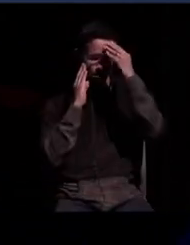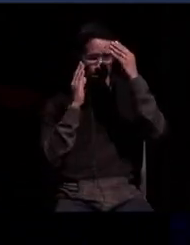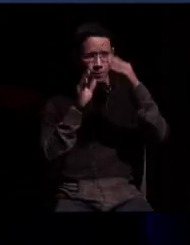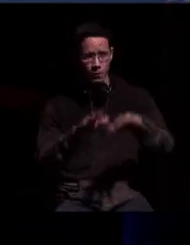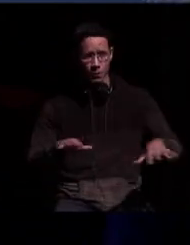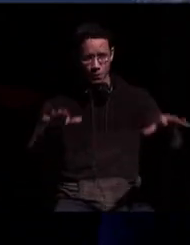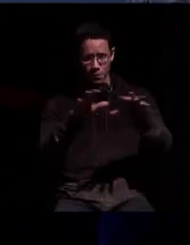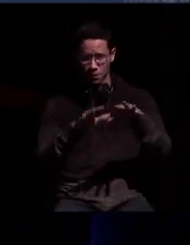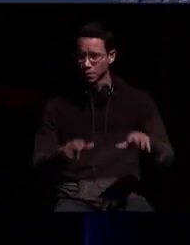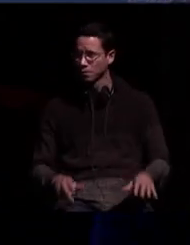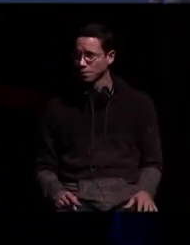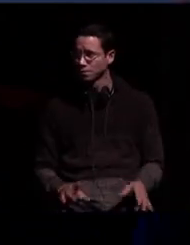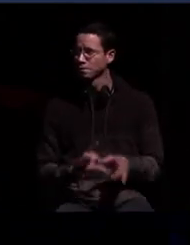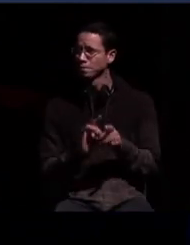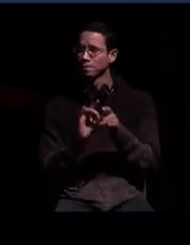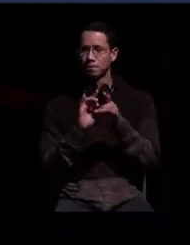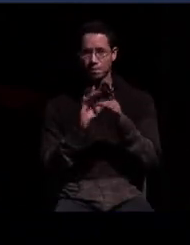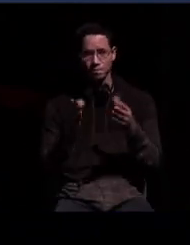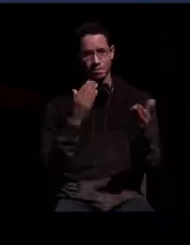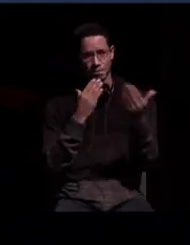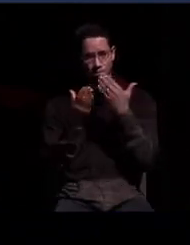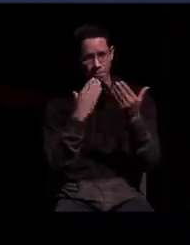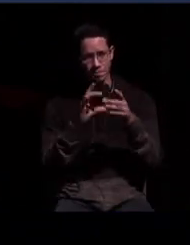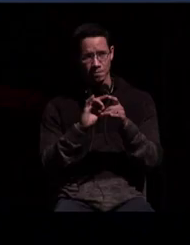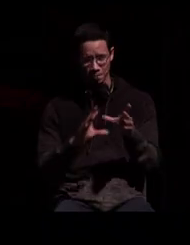We remain at your disposal.